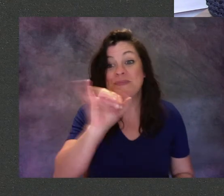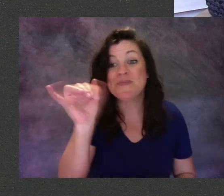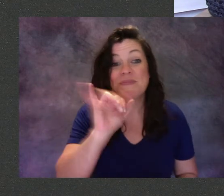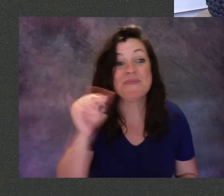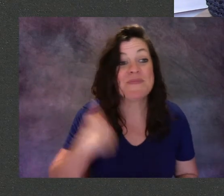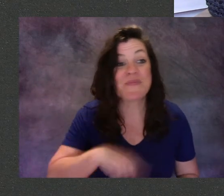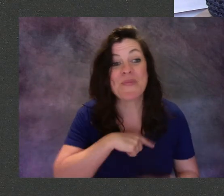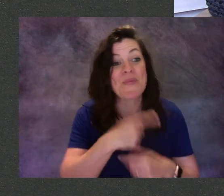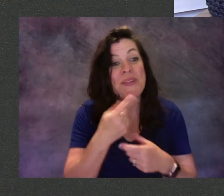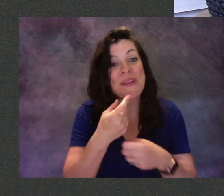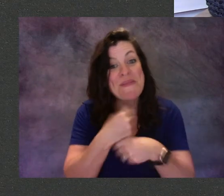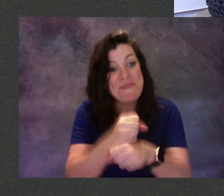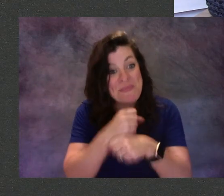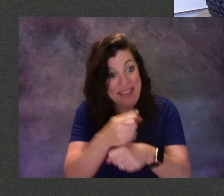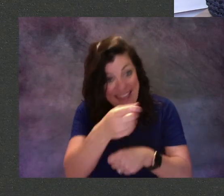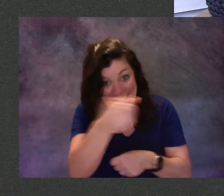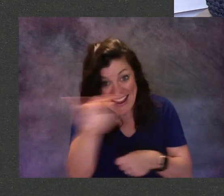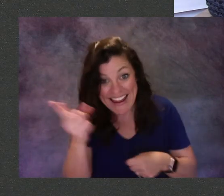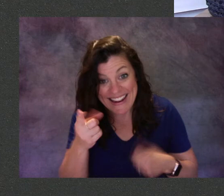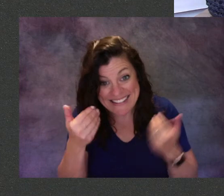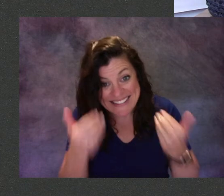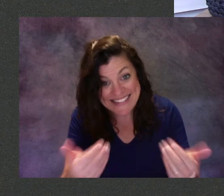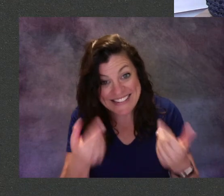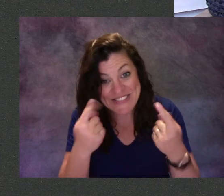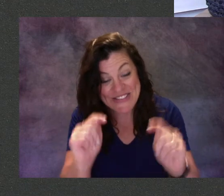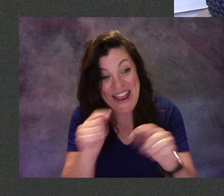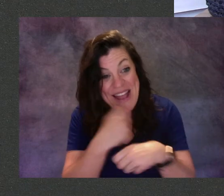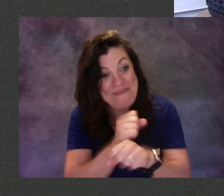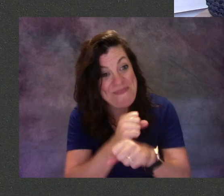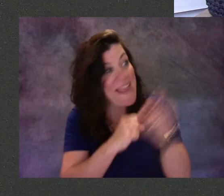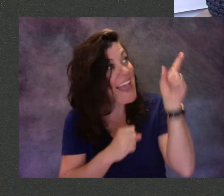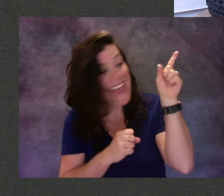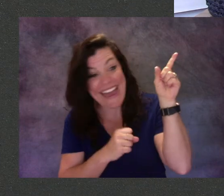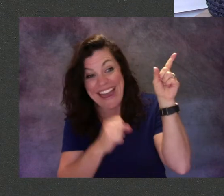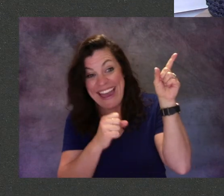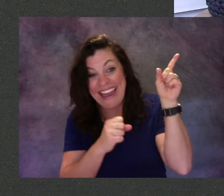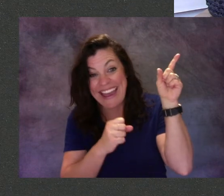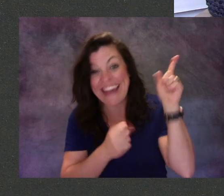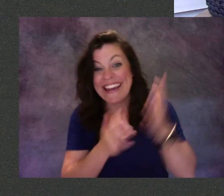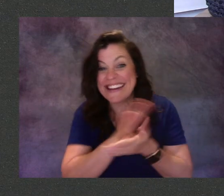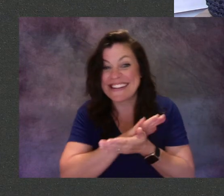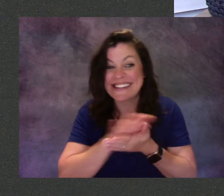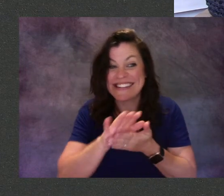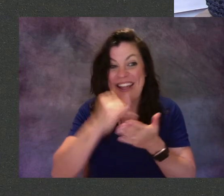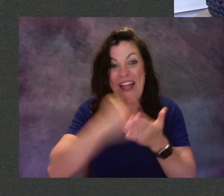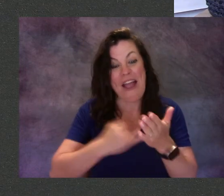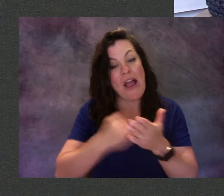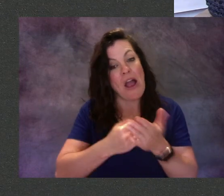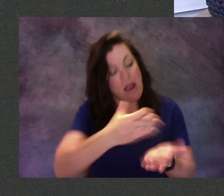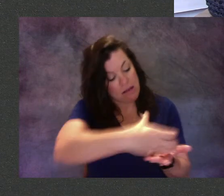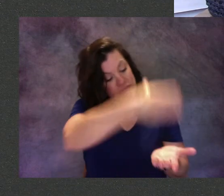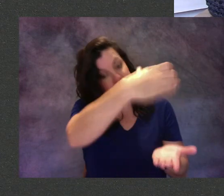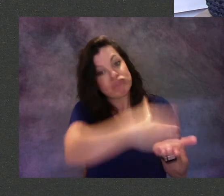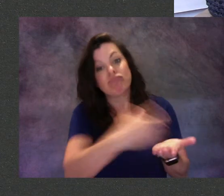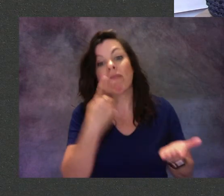I hope you all have a chance to make the kindness and good manners jar.